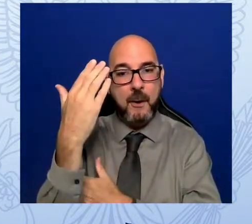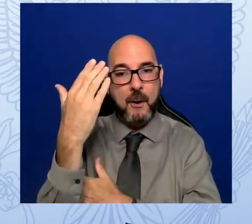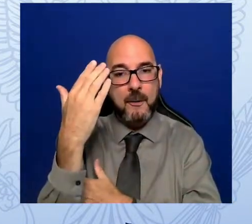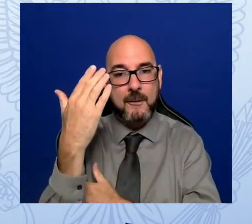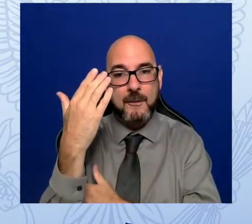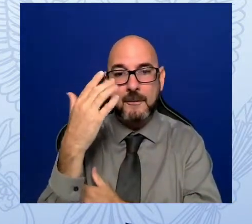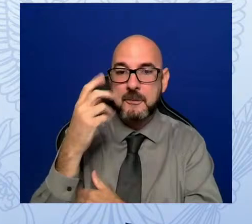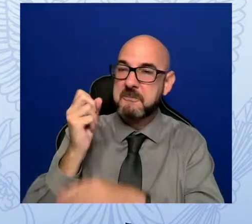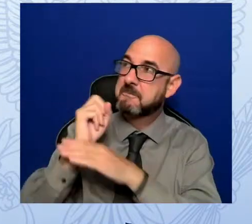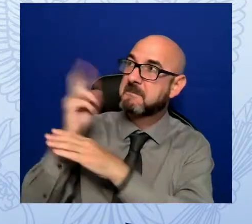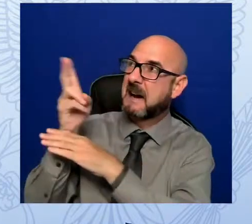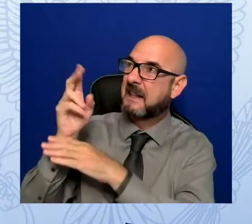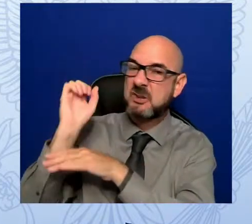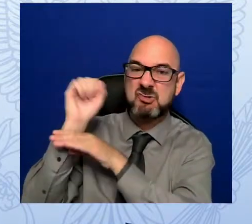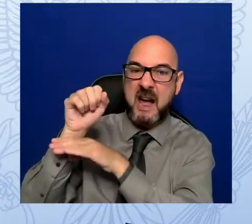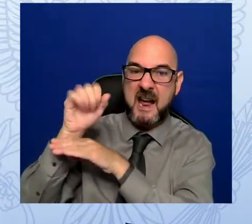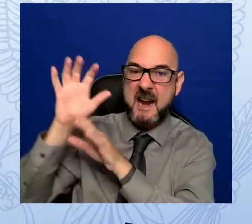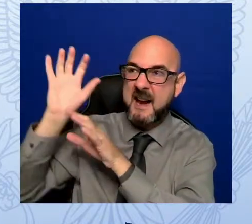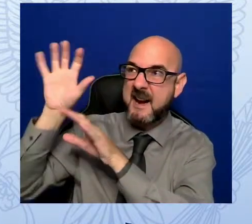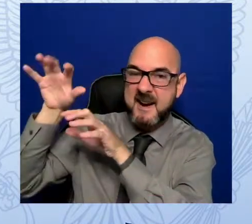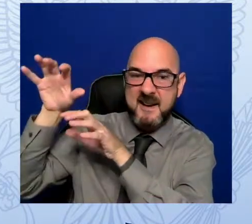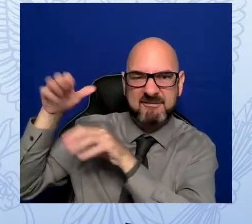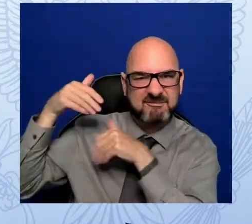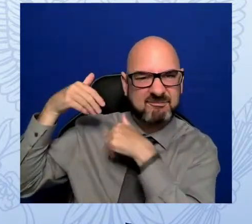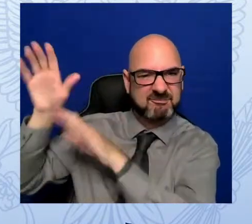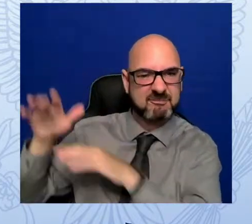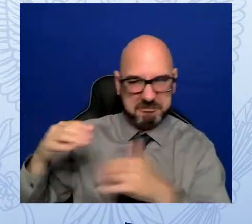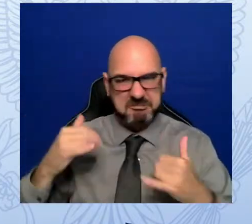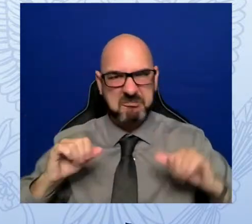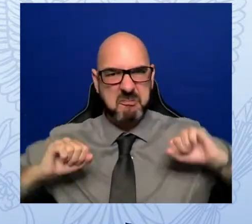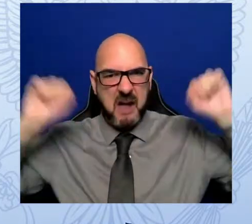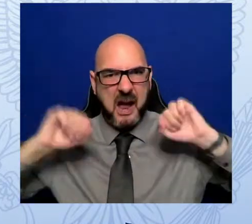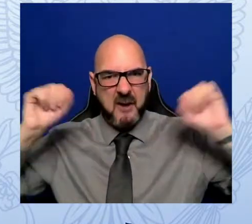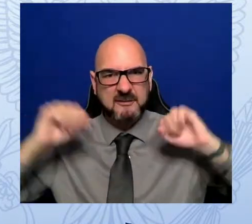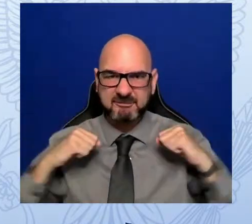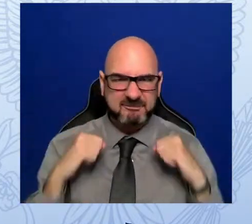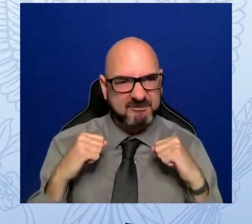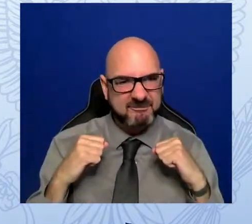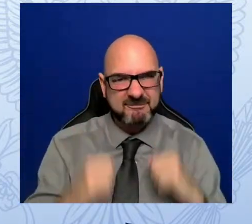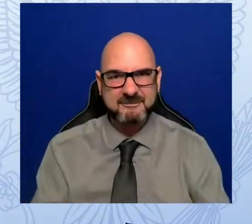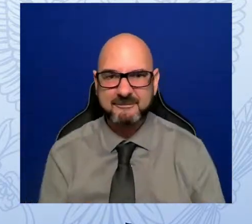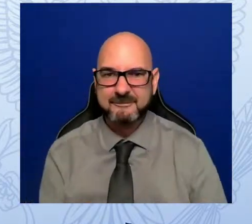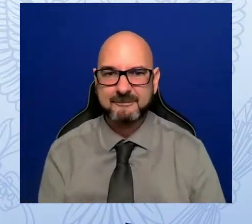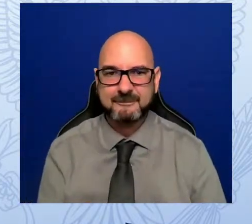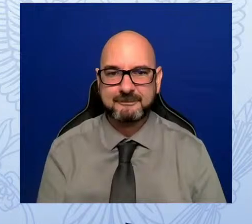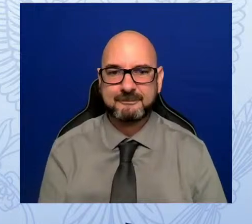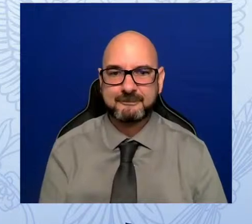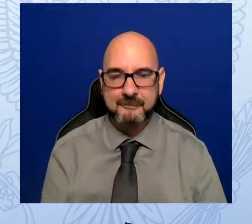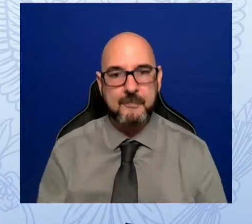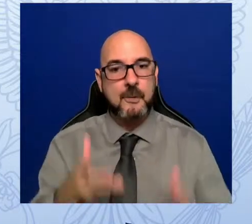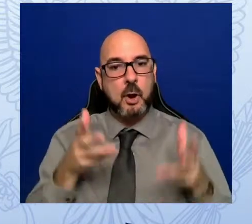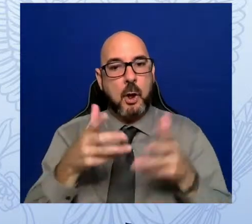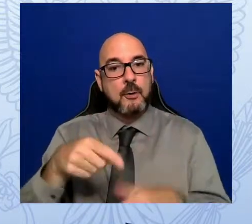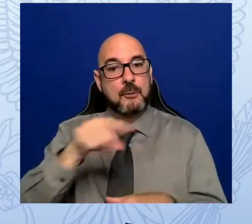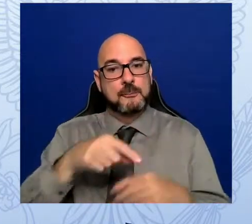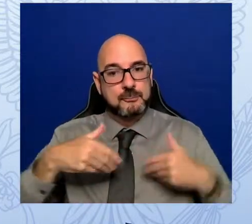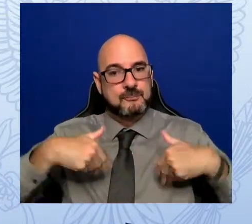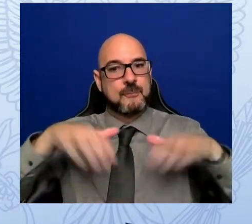Denis McDonough: Let's go! Michael Sullivan: So at this time, I encourage you all to move to your stations. And then shortly we'll have a countdown,